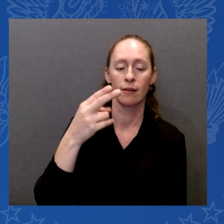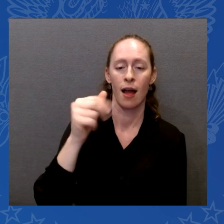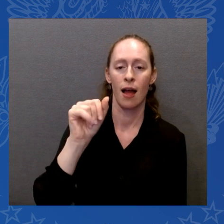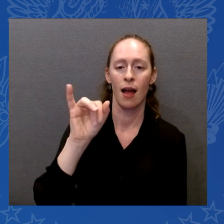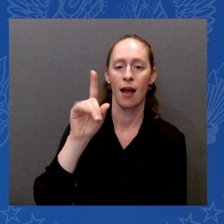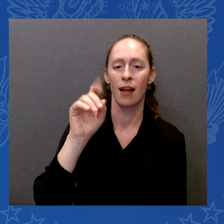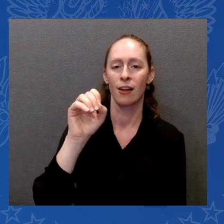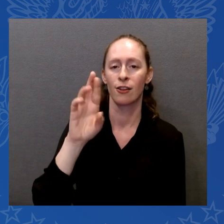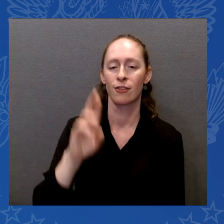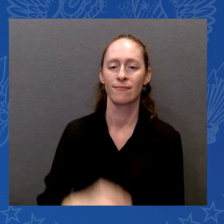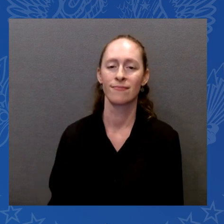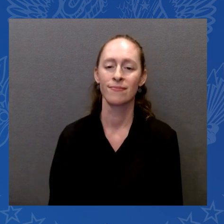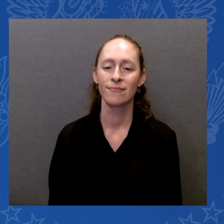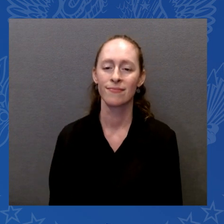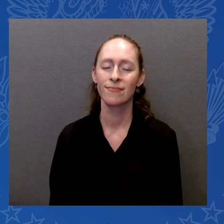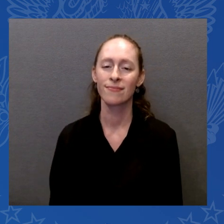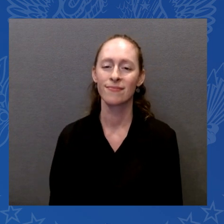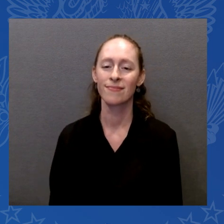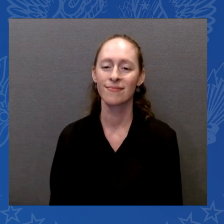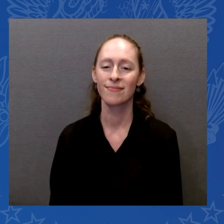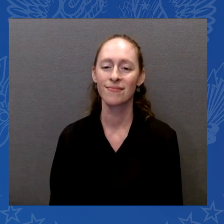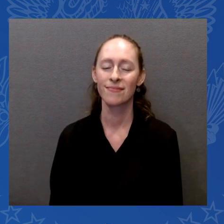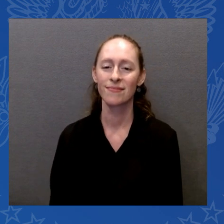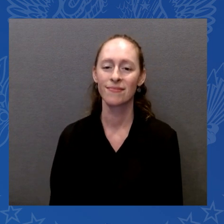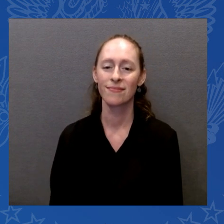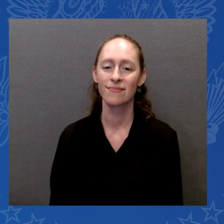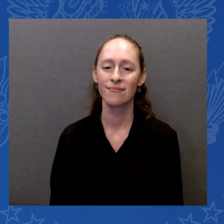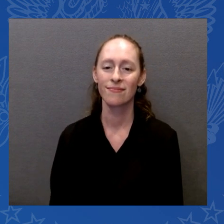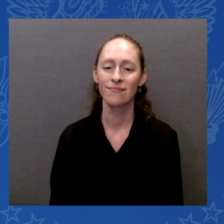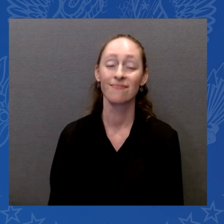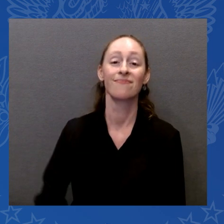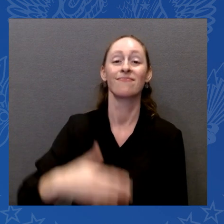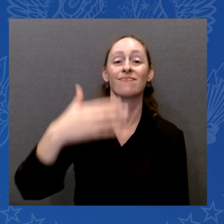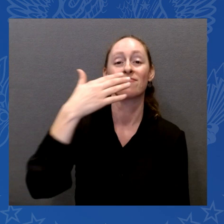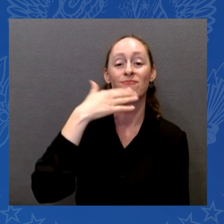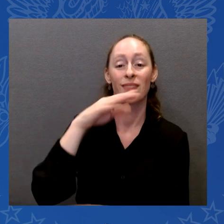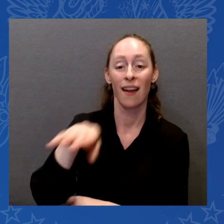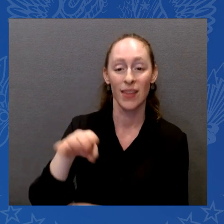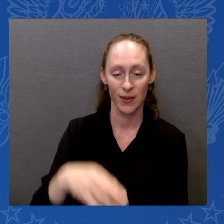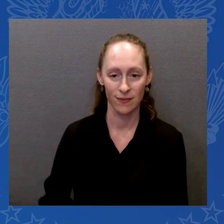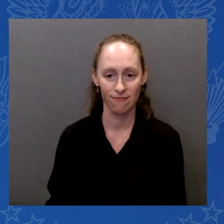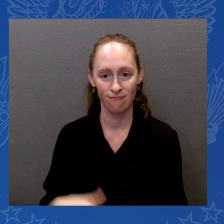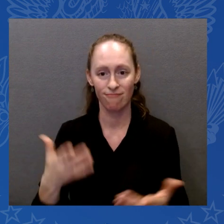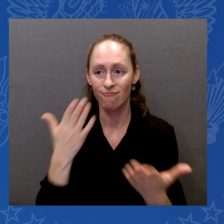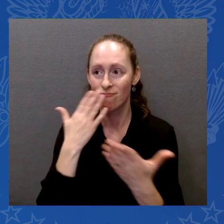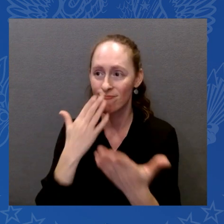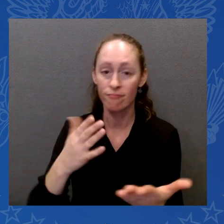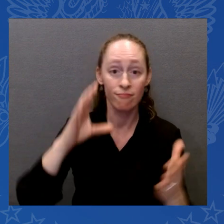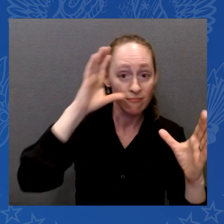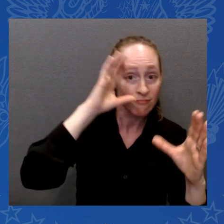Vice President Harris and the members of the task force. It's an honor and privilege to be here to speak to you about my experience